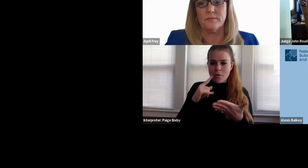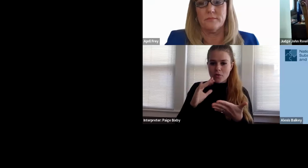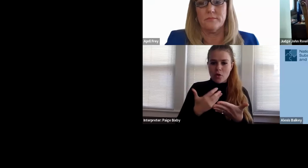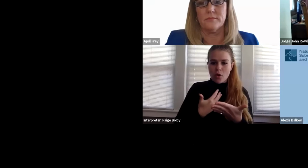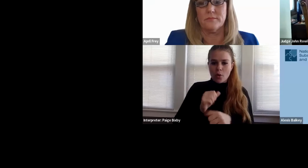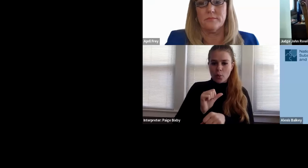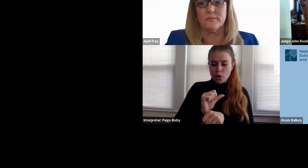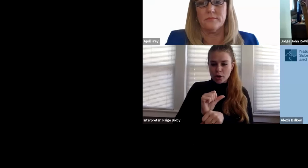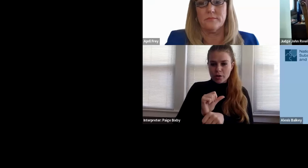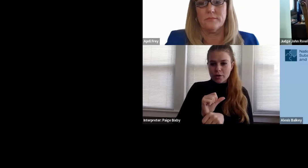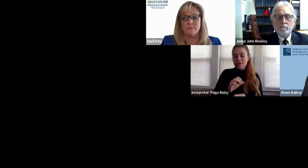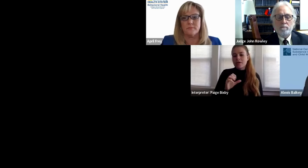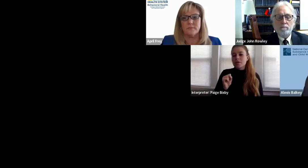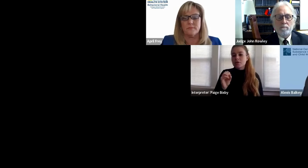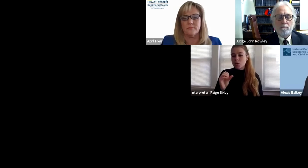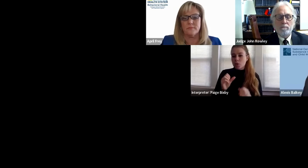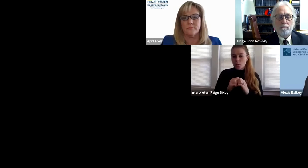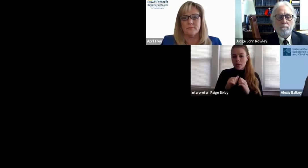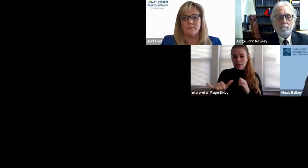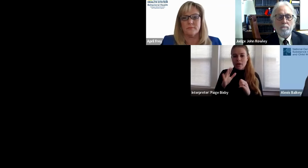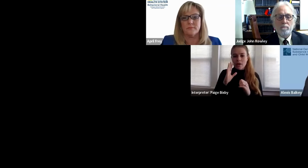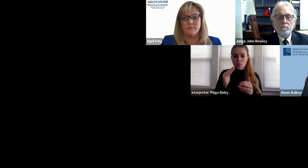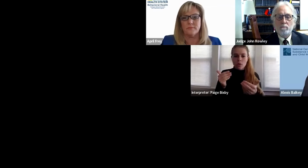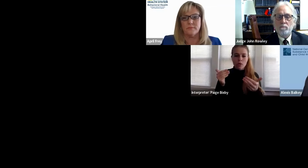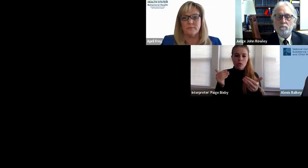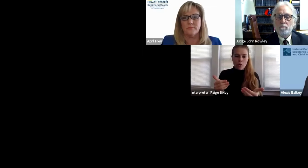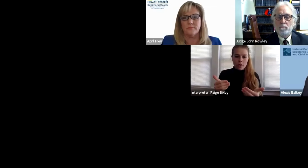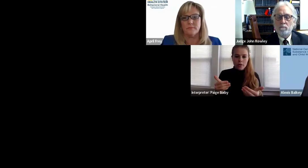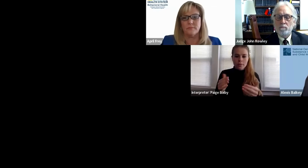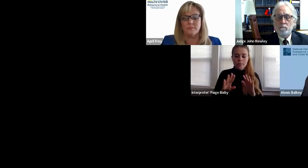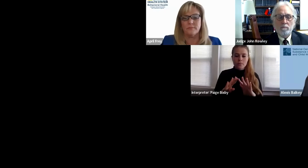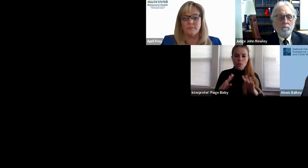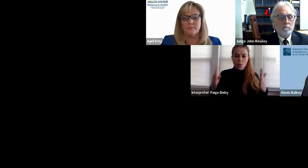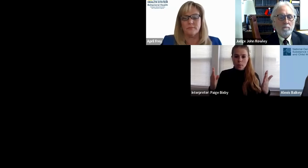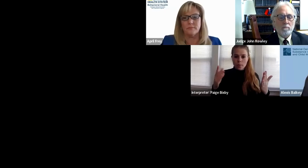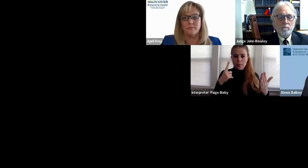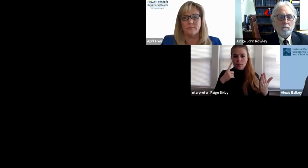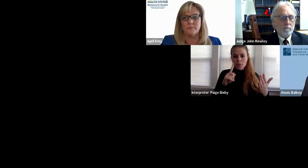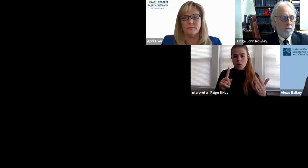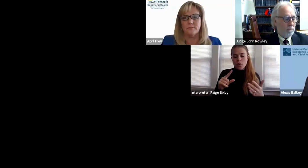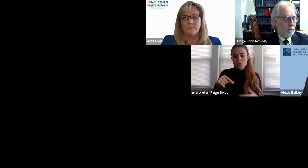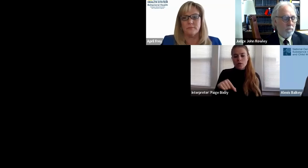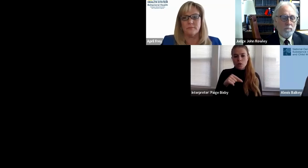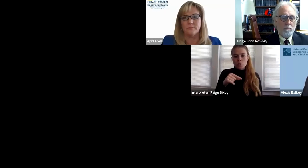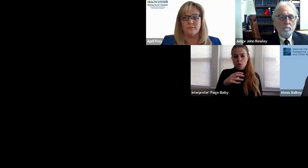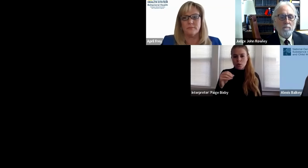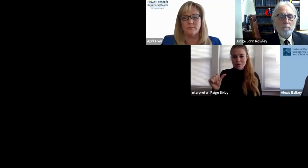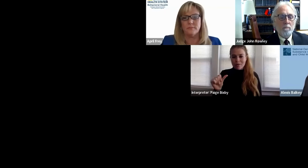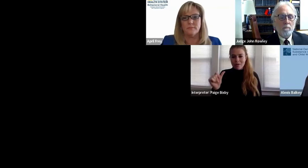And so, with that, I'm going to go ahead and open it up for Q&A, and I think I'm turning it back to you, Melissa.